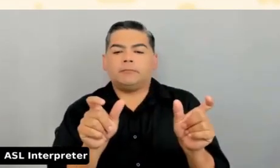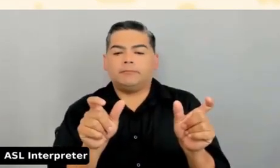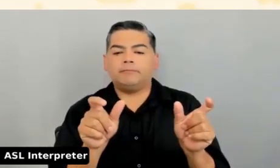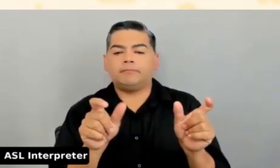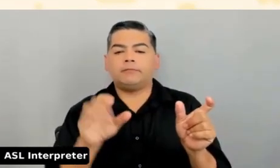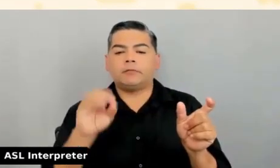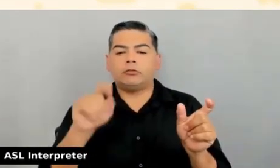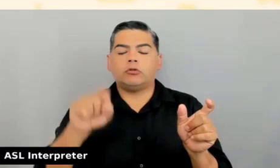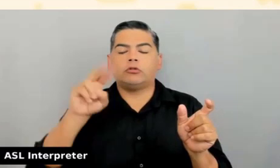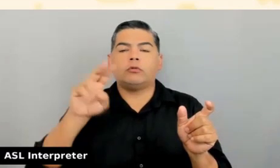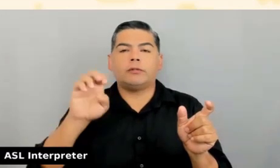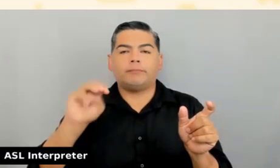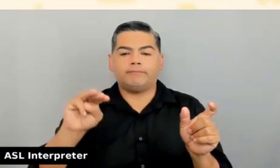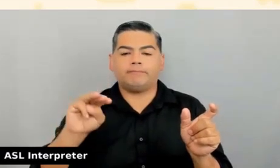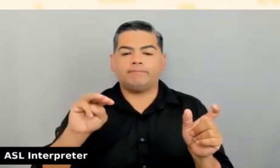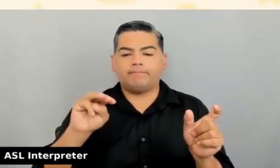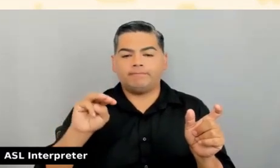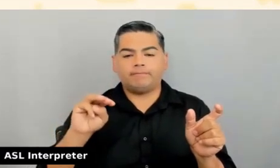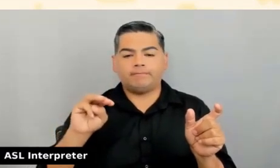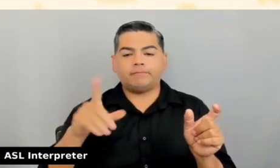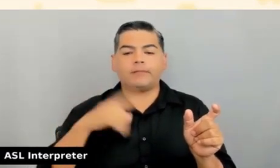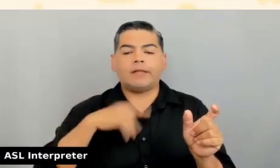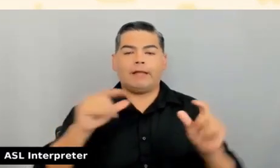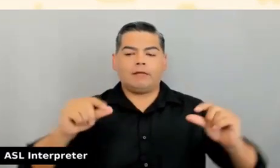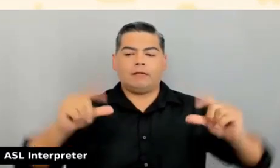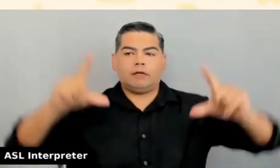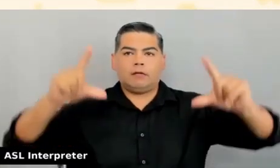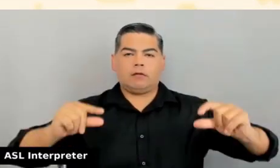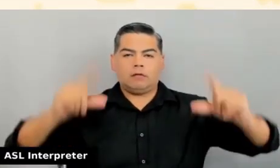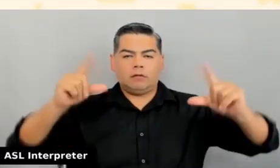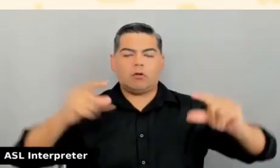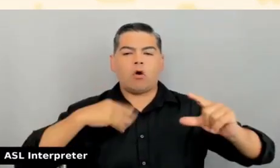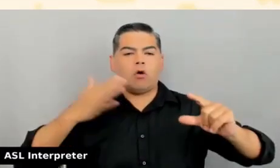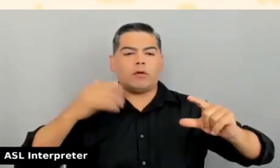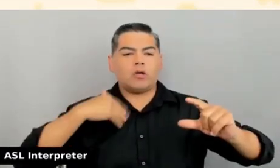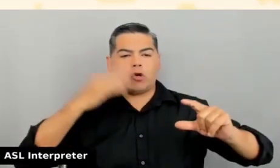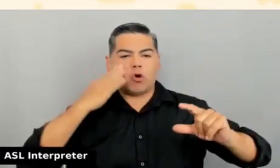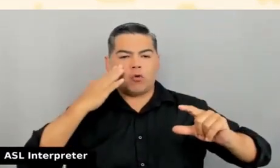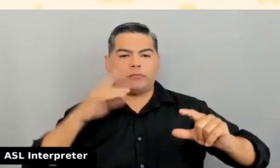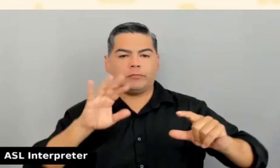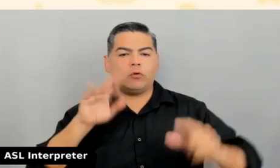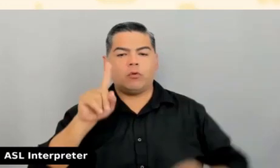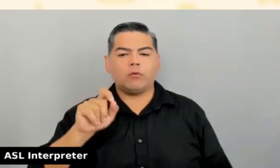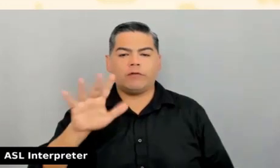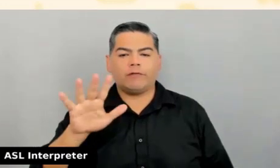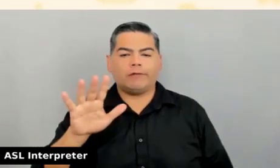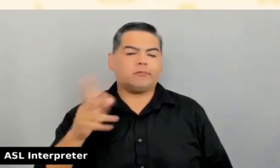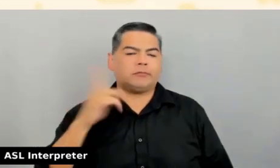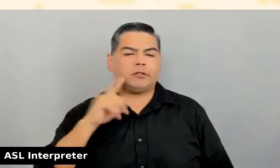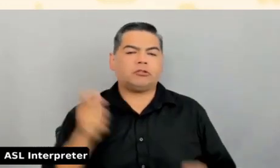And line height. I happen to know that the line height is already 1.5, so I'm just going to change it to 1.7